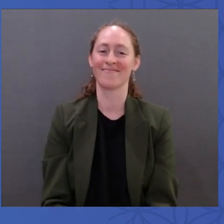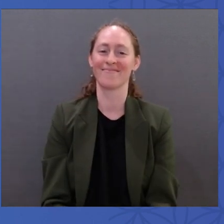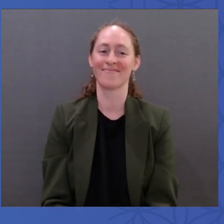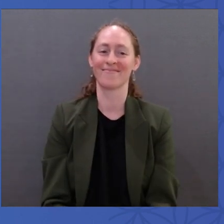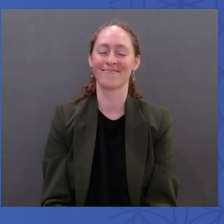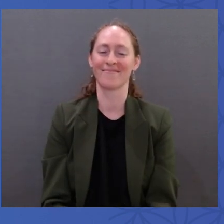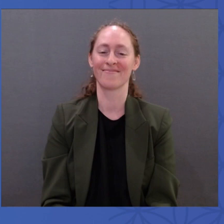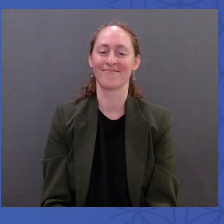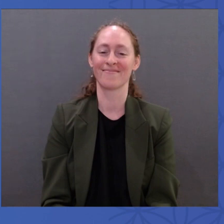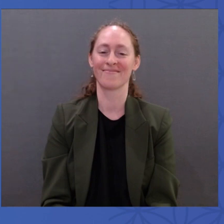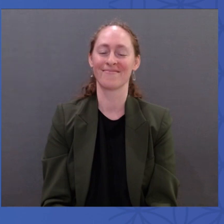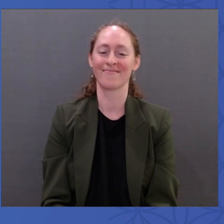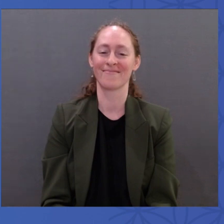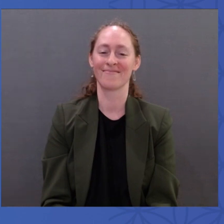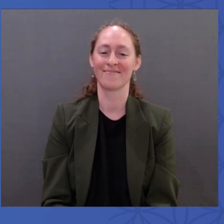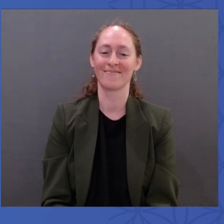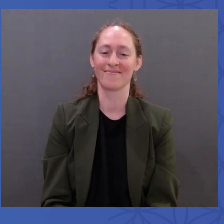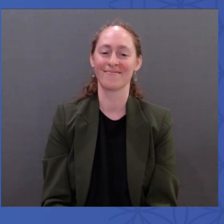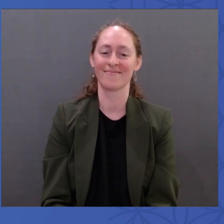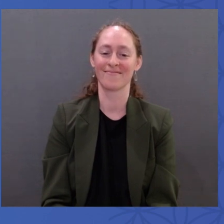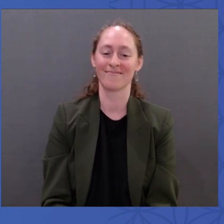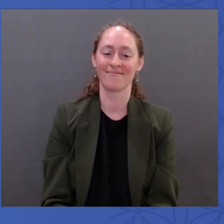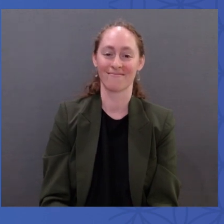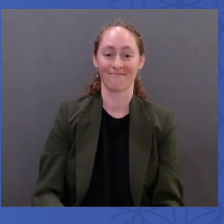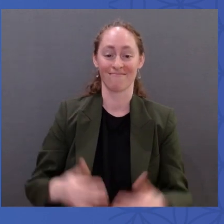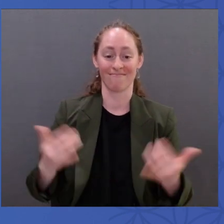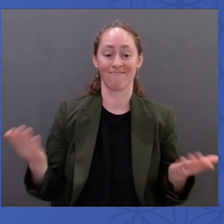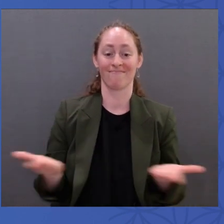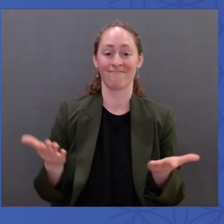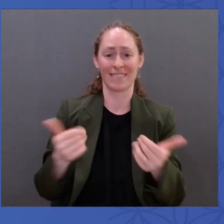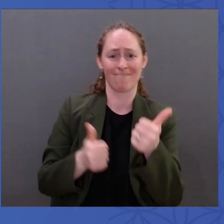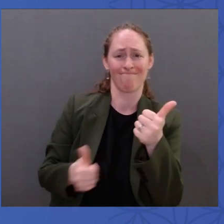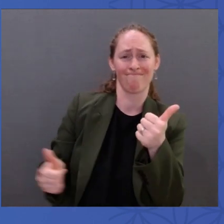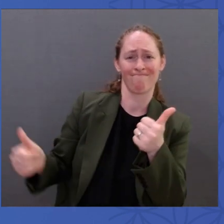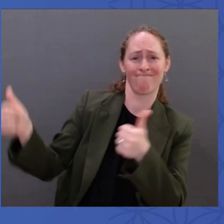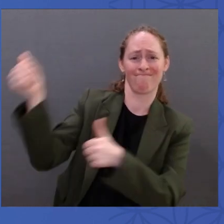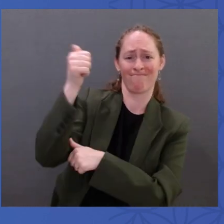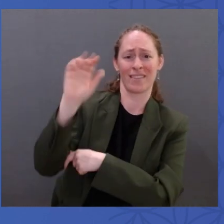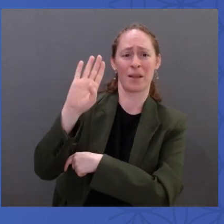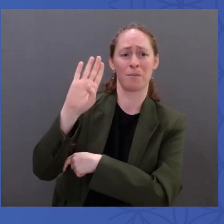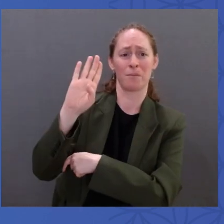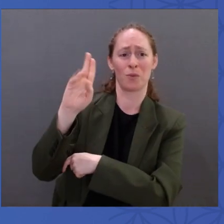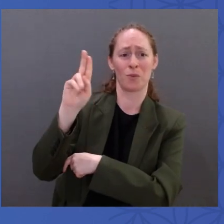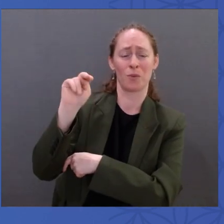today's launching event due to prior commitments, His Majesty's extend his best wishes